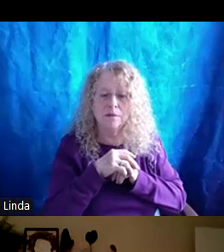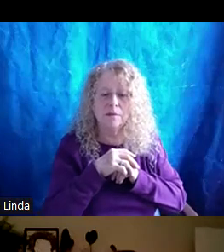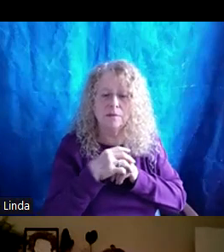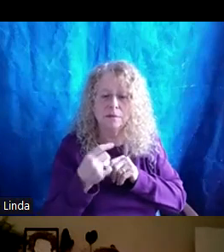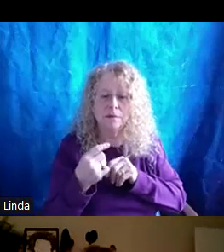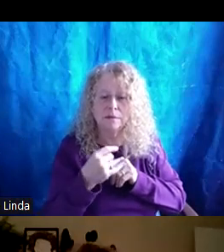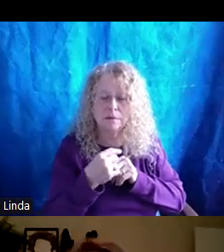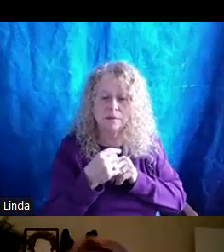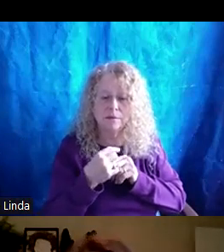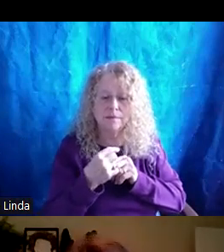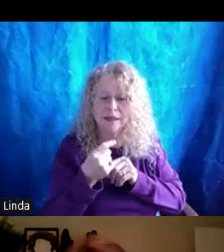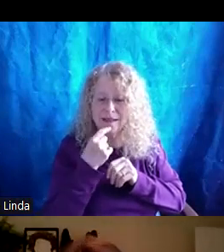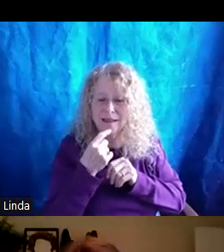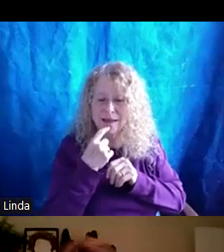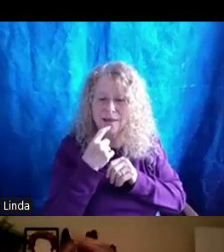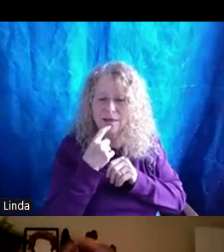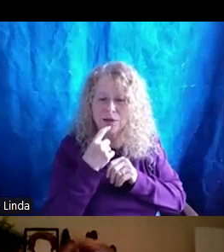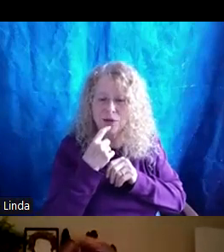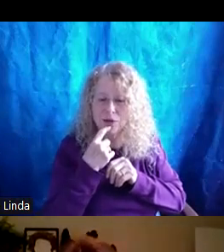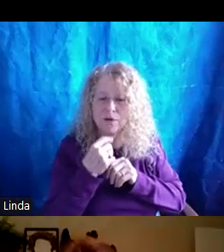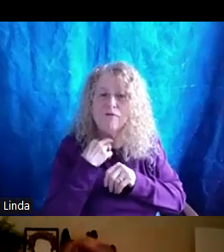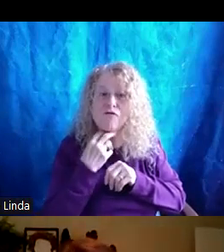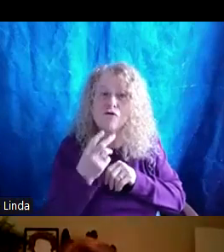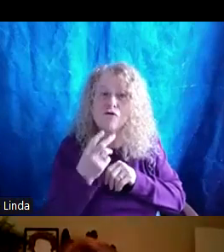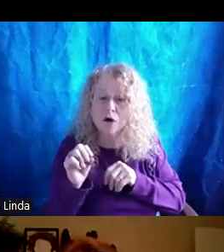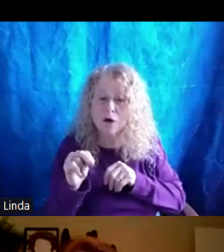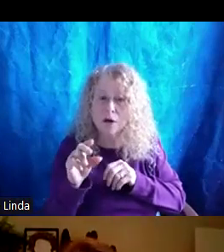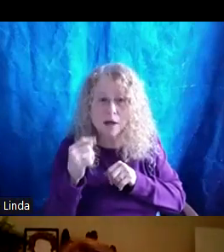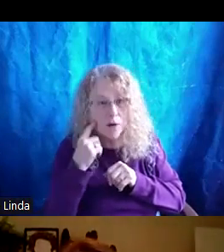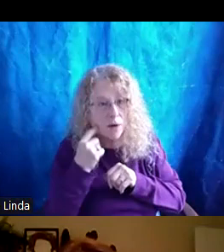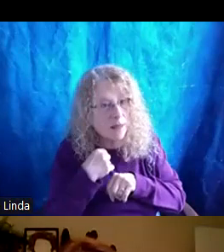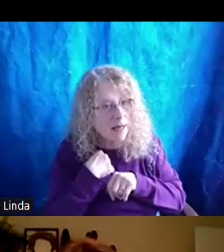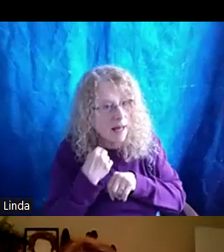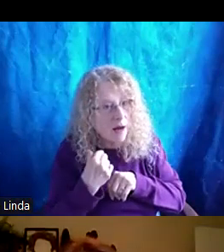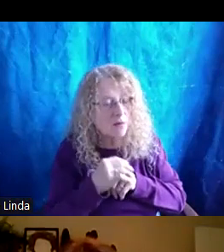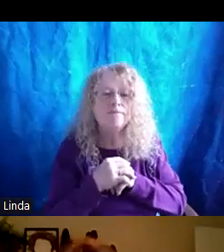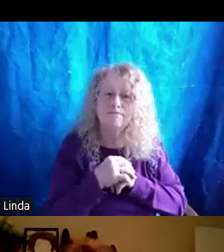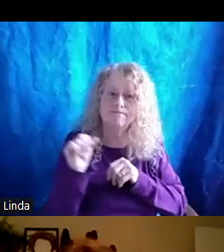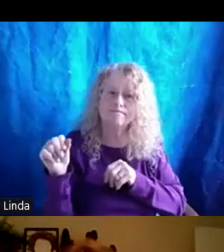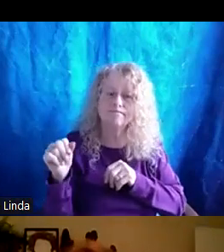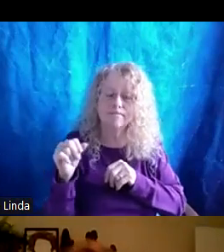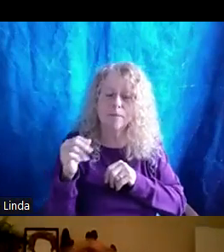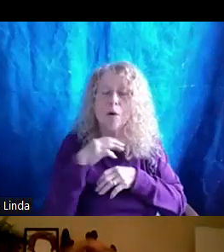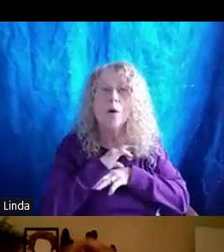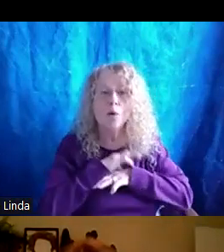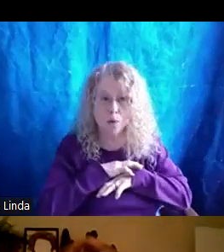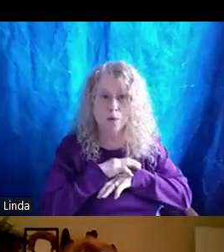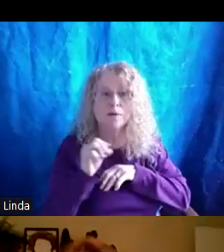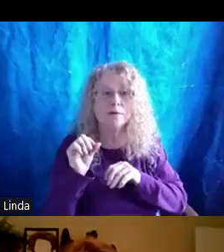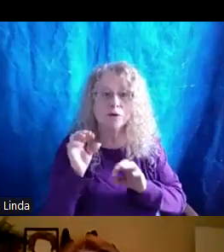CAN YOU HEAR ME NOW? YES. OKAY. PHEW.